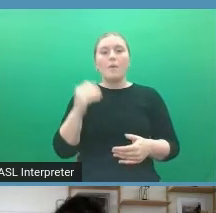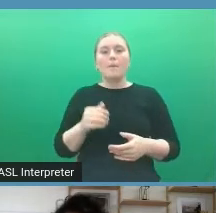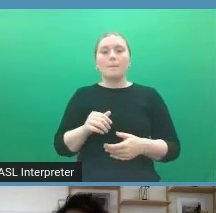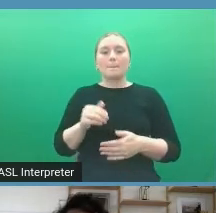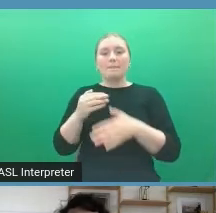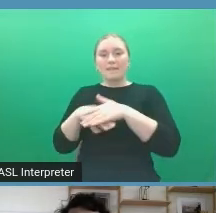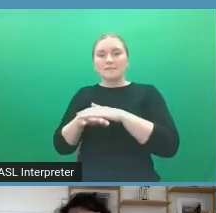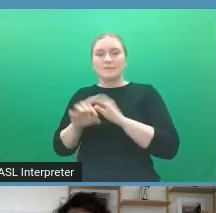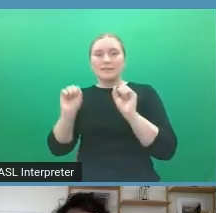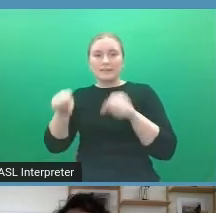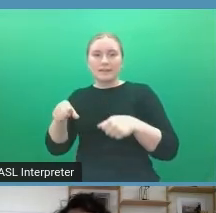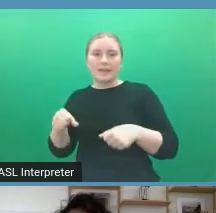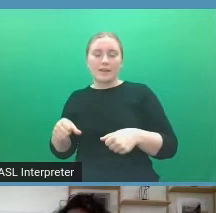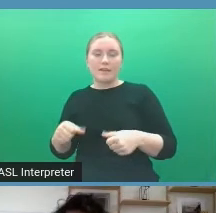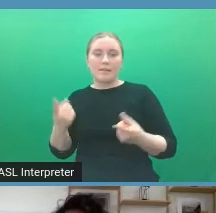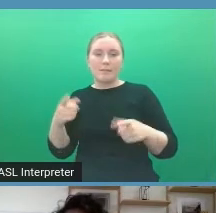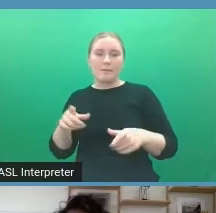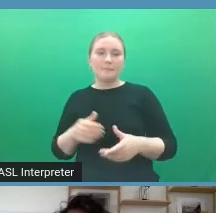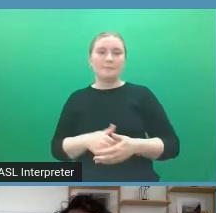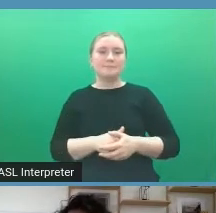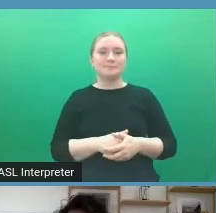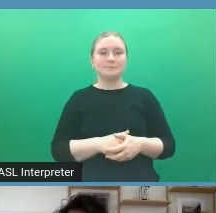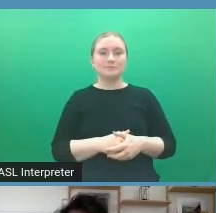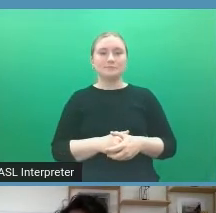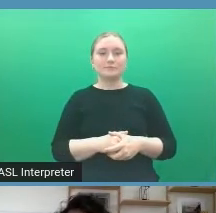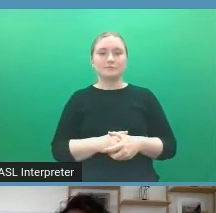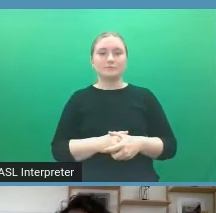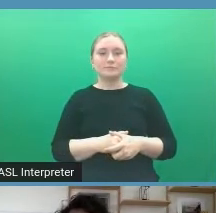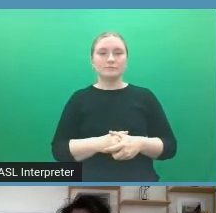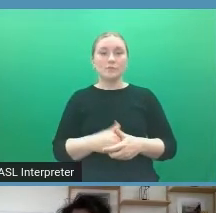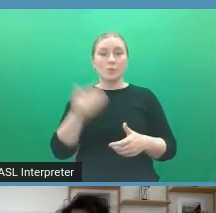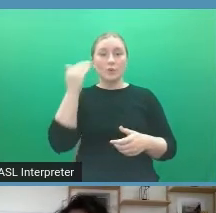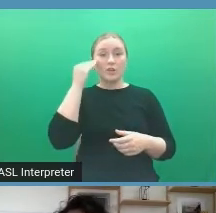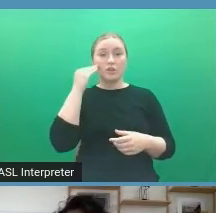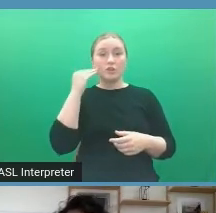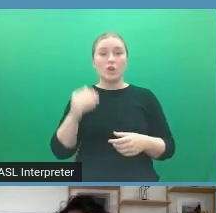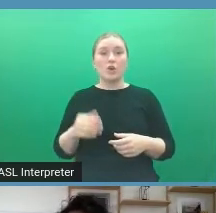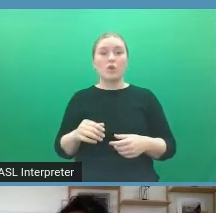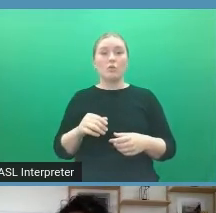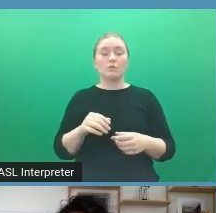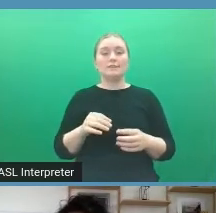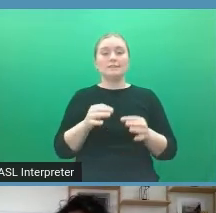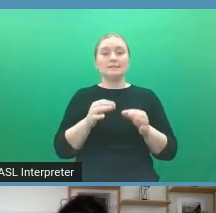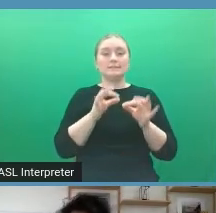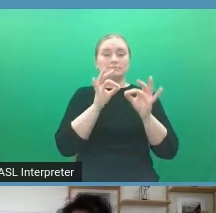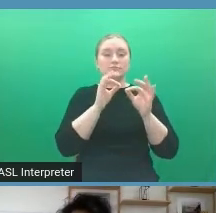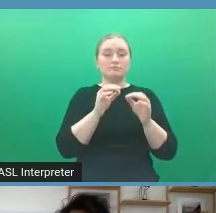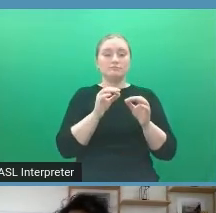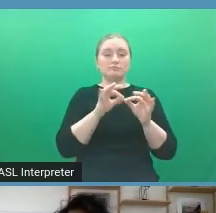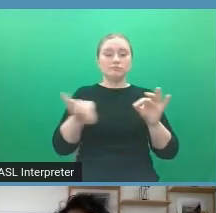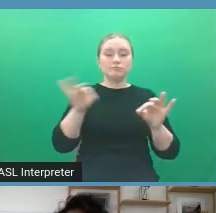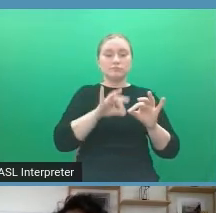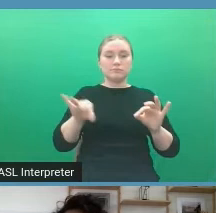the previous tactics can surface a lot more information for collections and provide access.